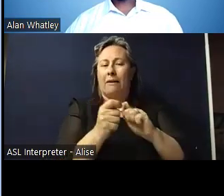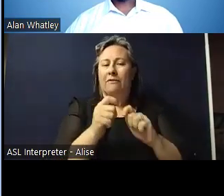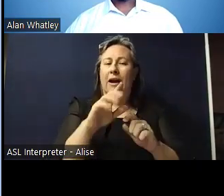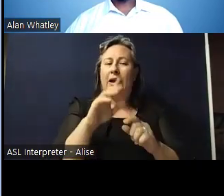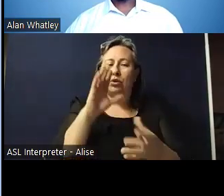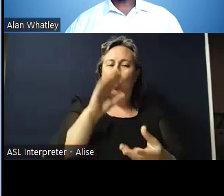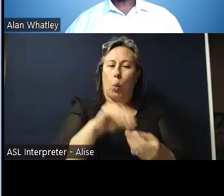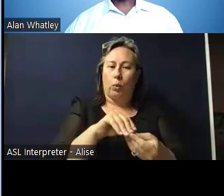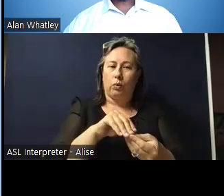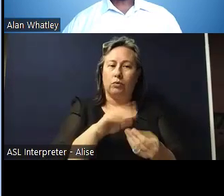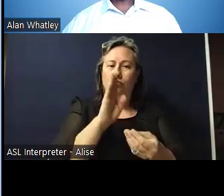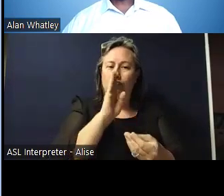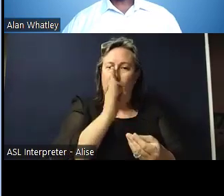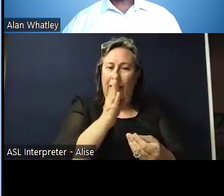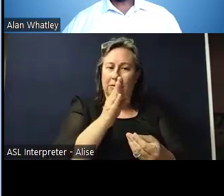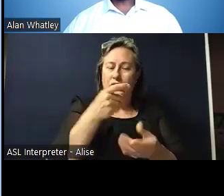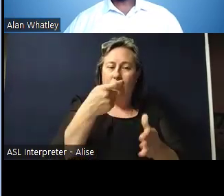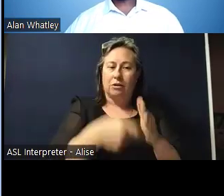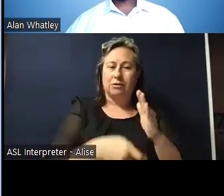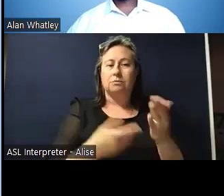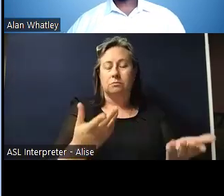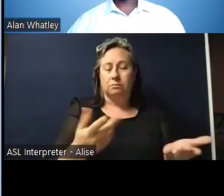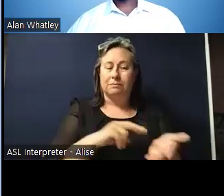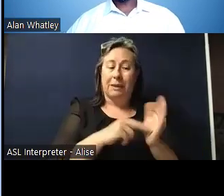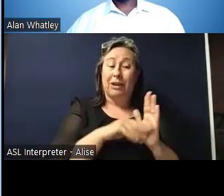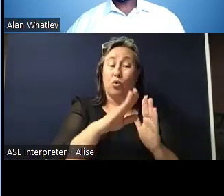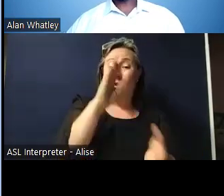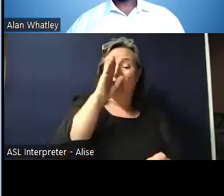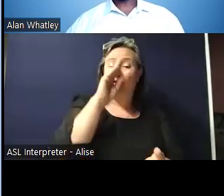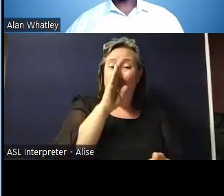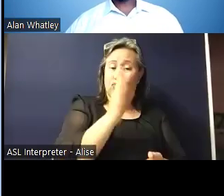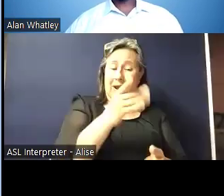so in simple terms it's your direct costs plus equipment,